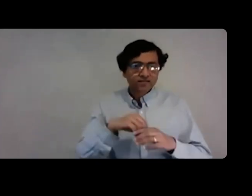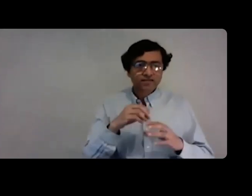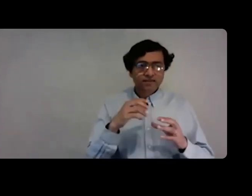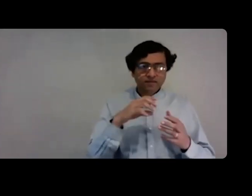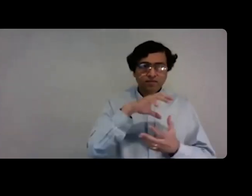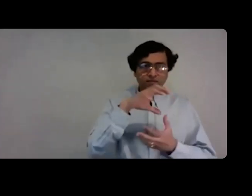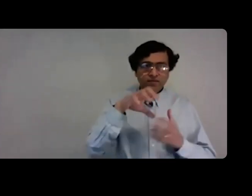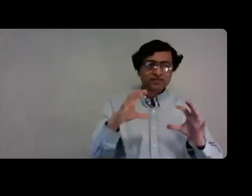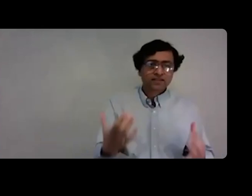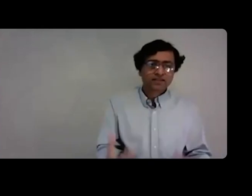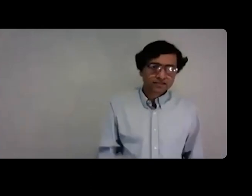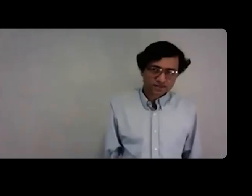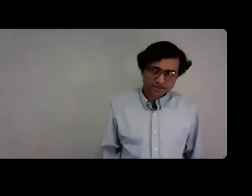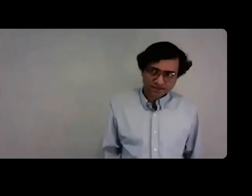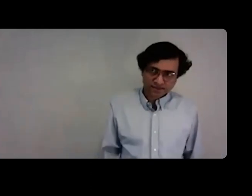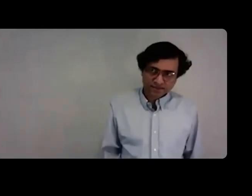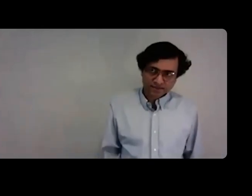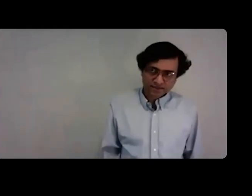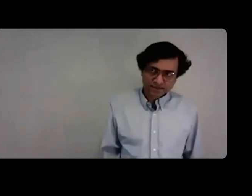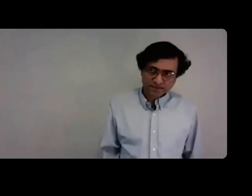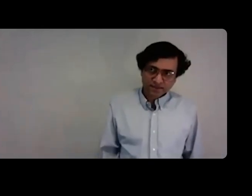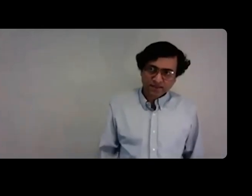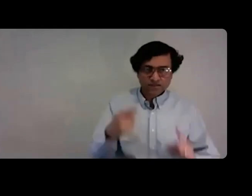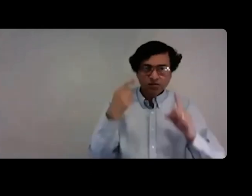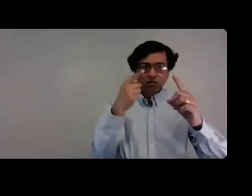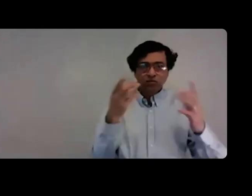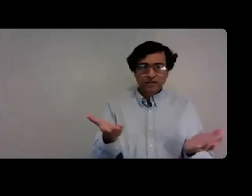more effective success rate and a higher rate of graduation for deaf and hard-of-hearing